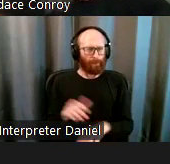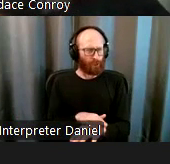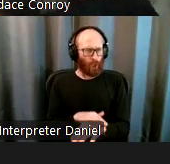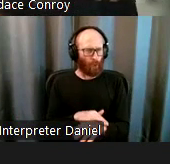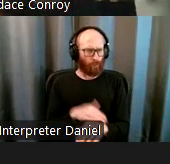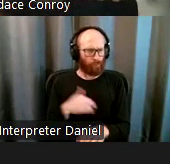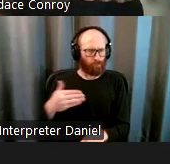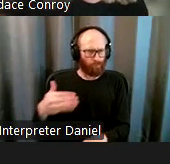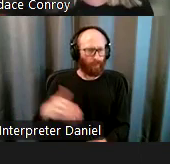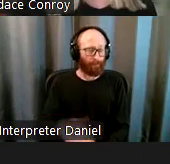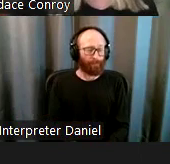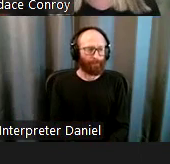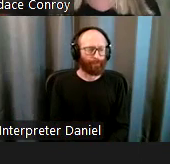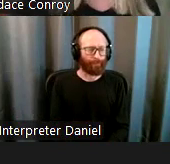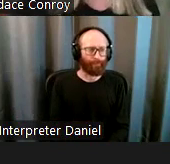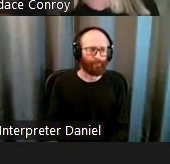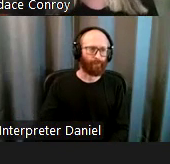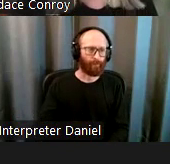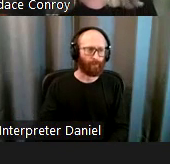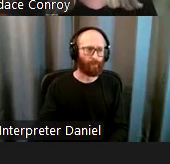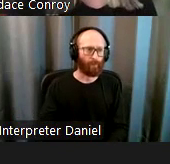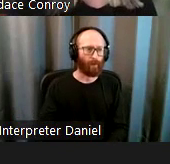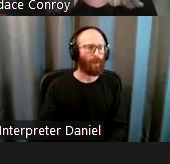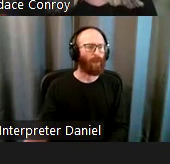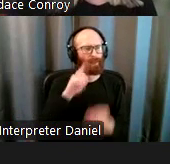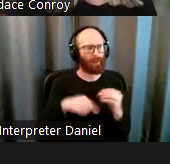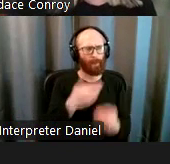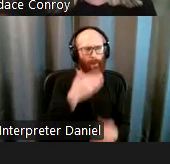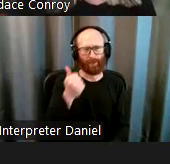But thinking about best practices, Alexandra talked through those and